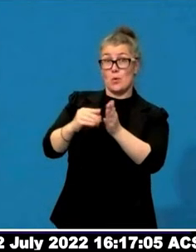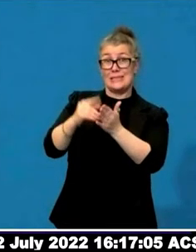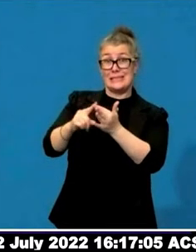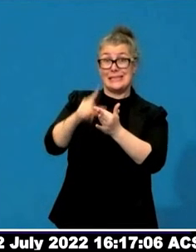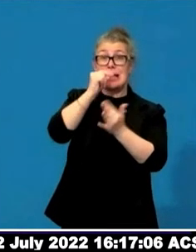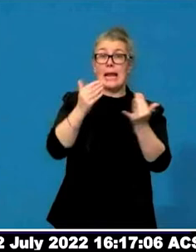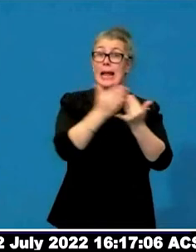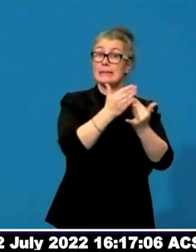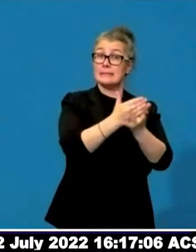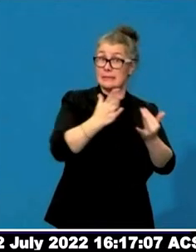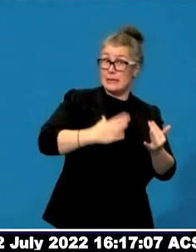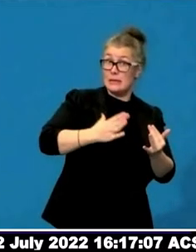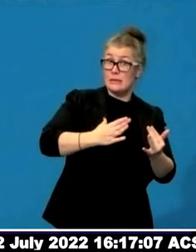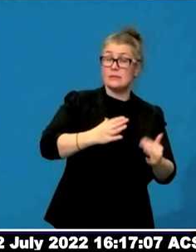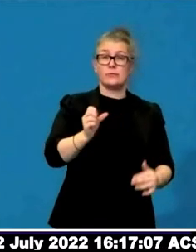Yeah. Yes.